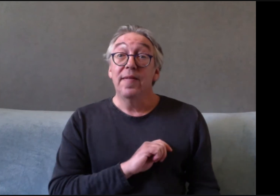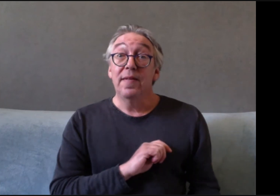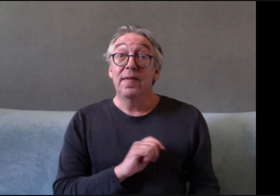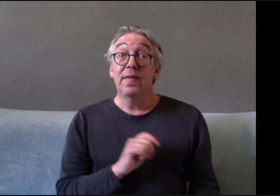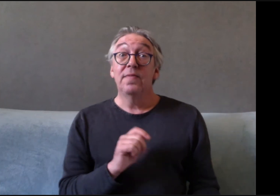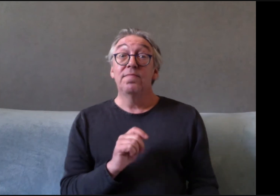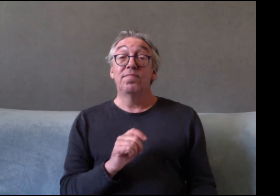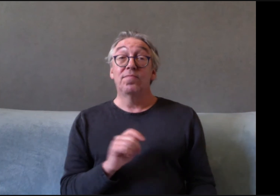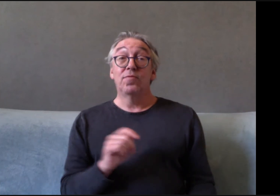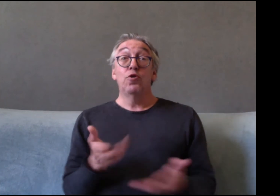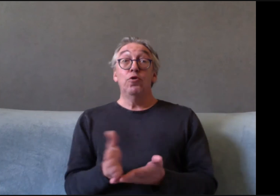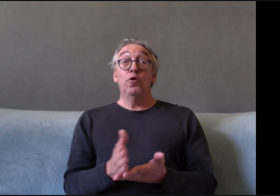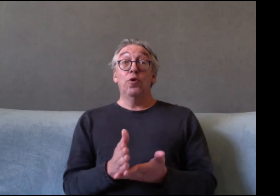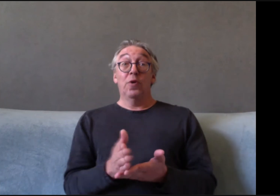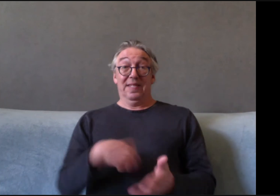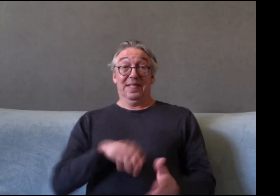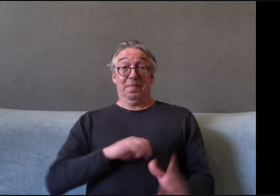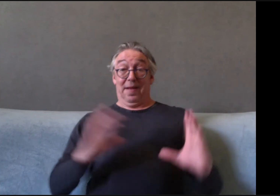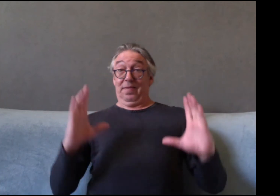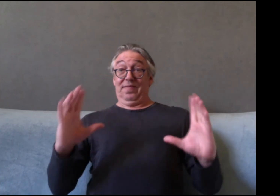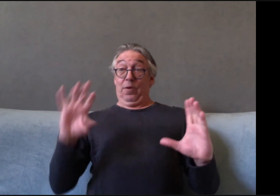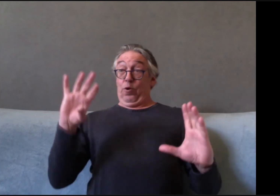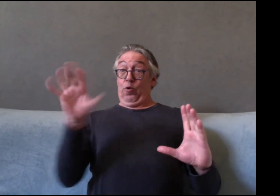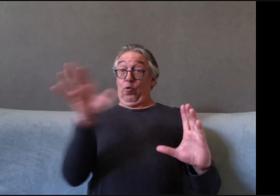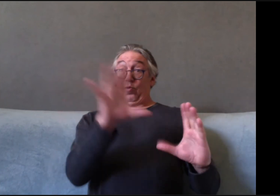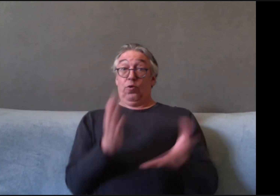That's happened in our country. In our country happened also